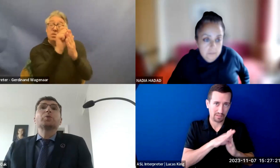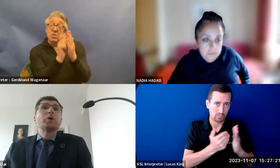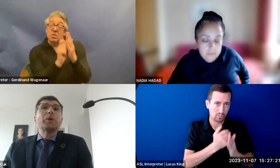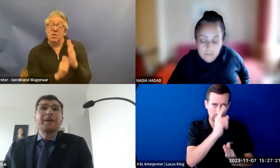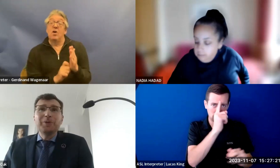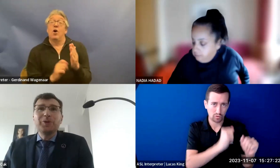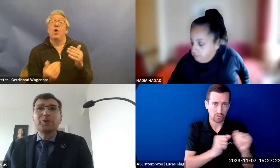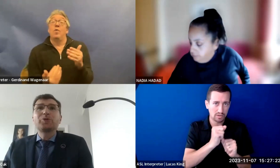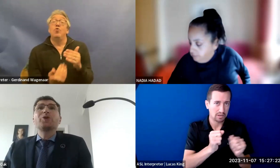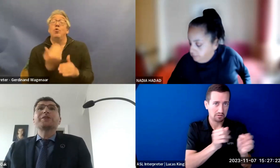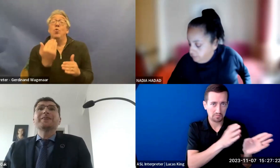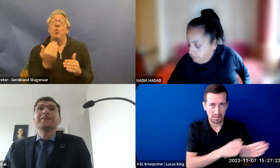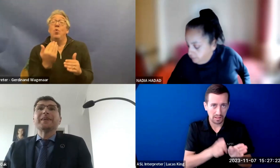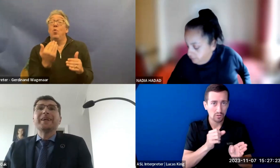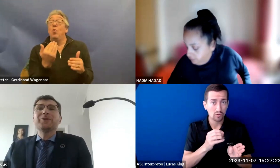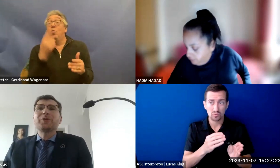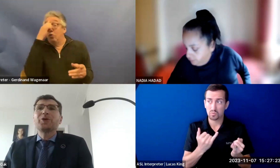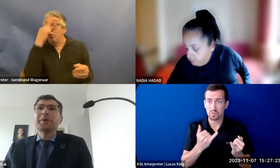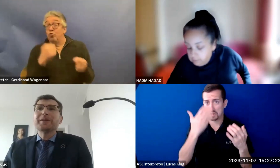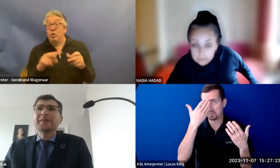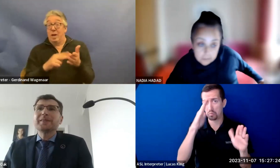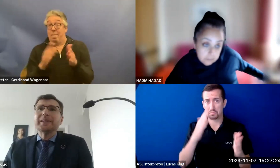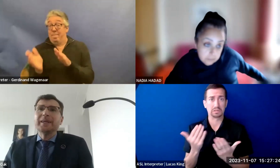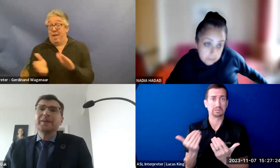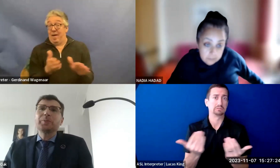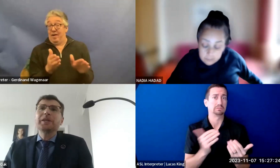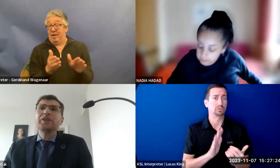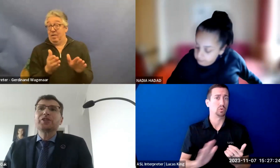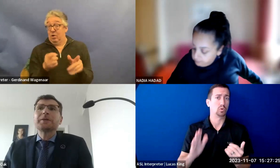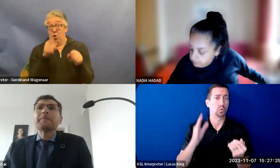We welcome your thoughts, comments and recommendations.